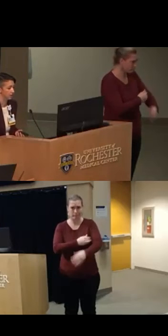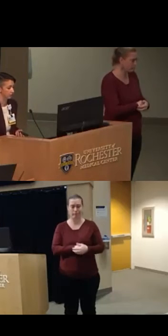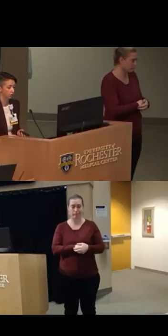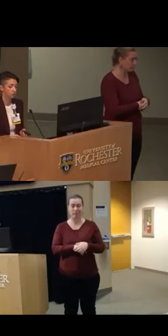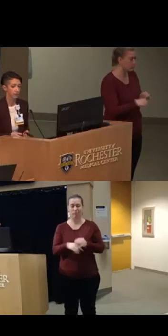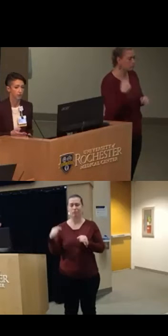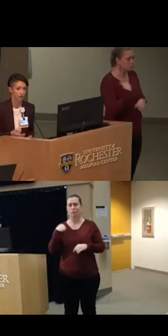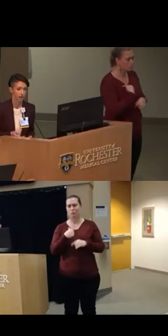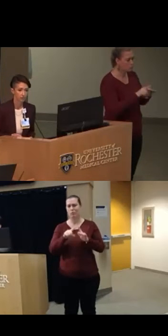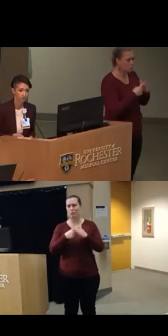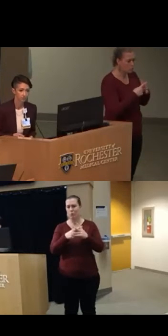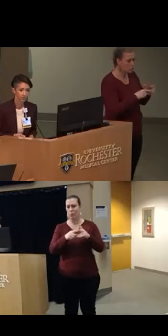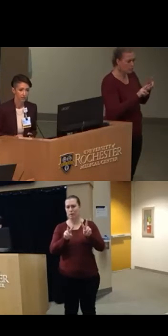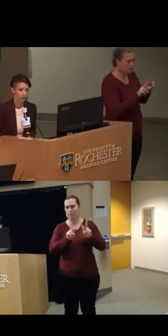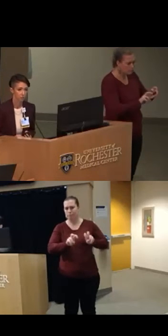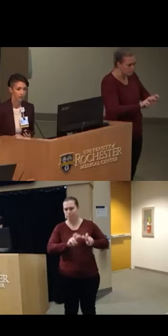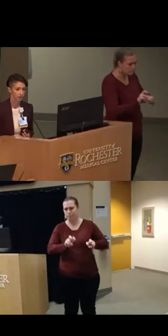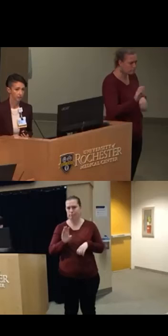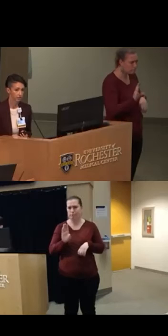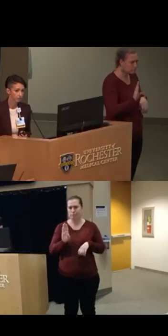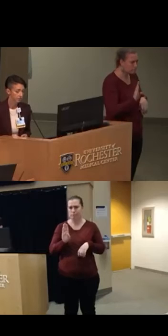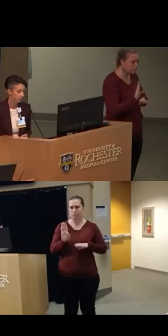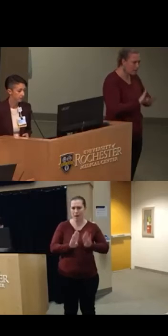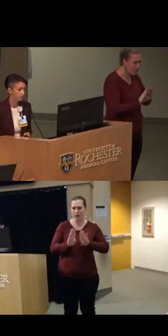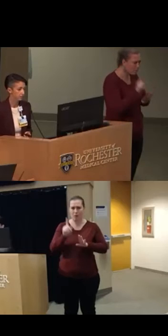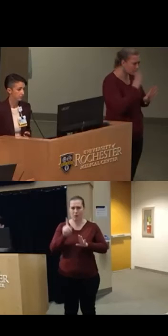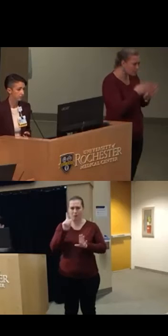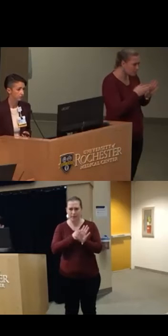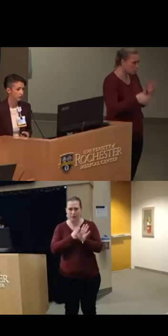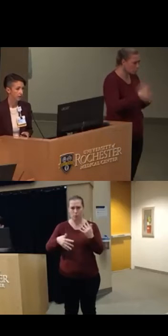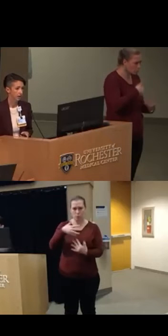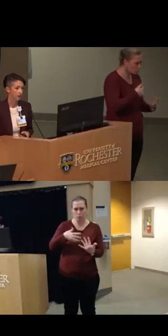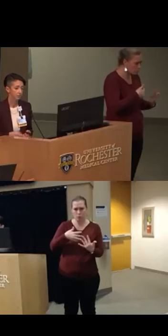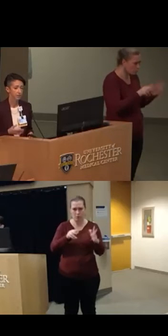understand the scope of the current problem um we are assessing for safety concerns and often